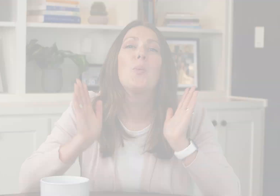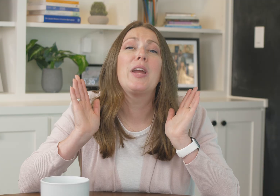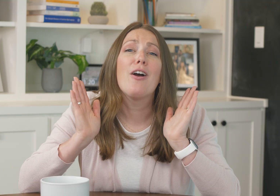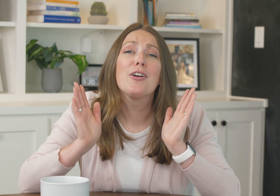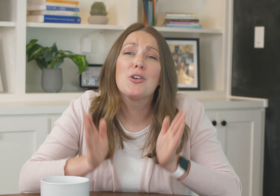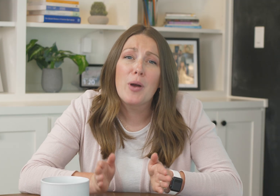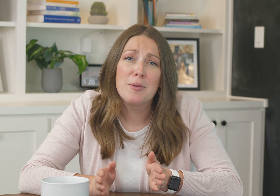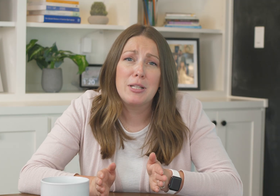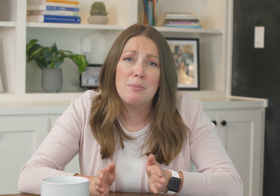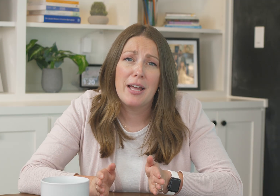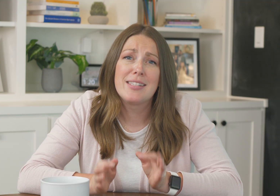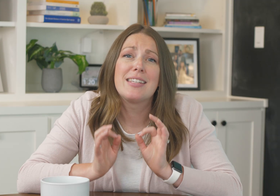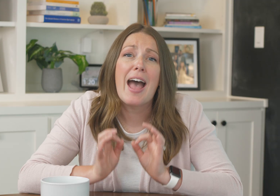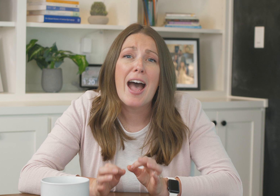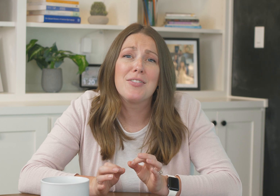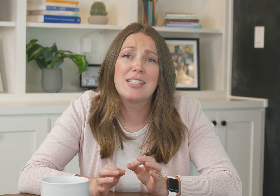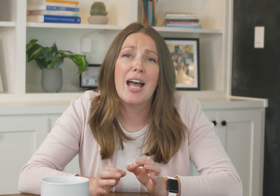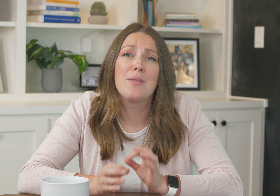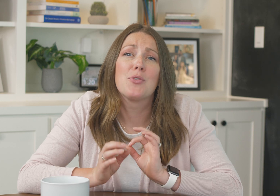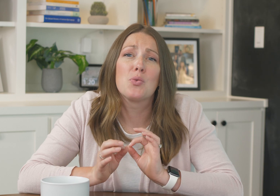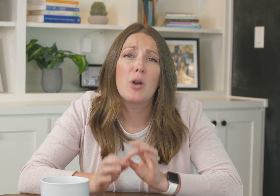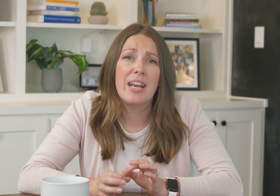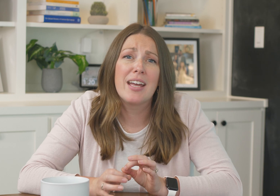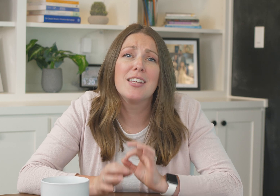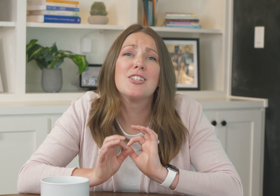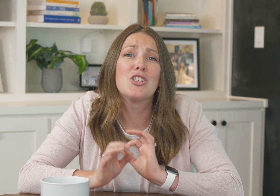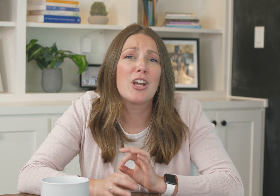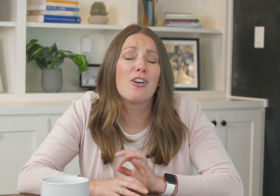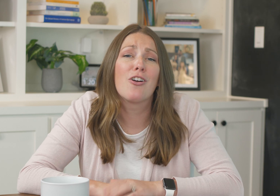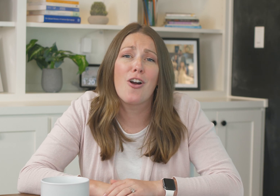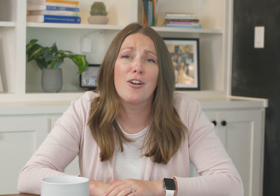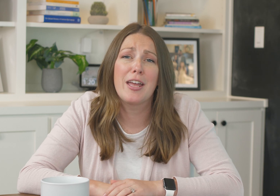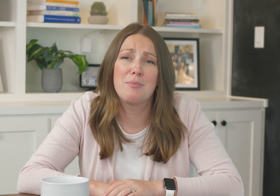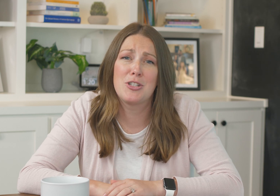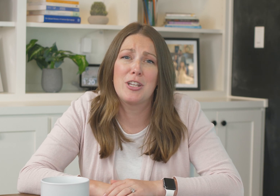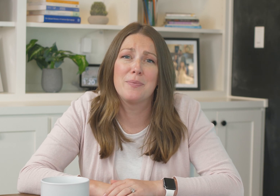We are incredibly blessed to have the time for Rannah to share her heart and mission.